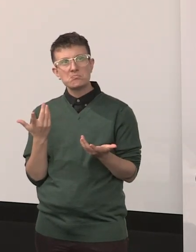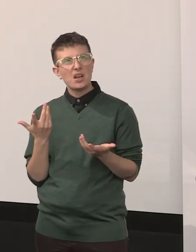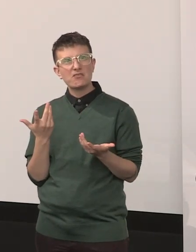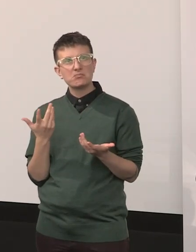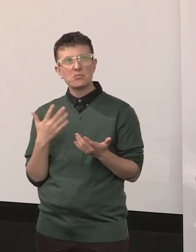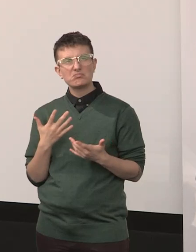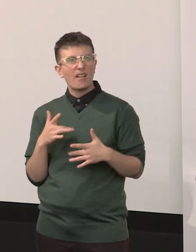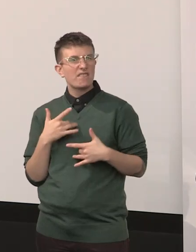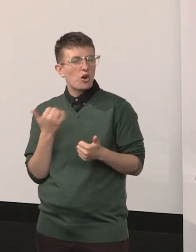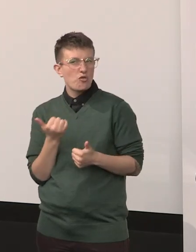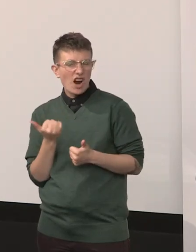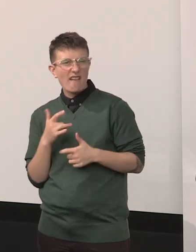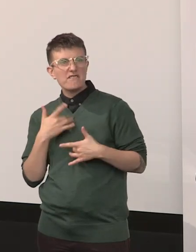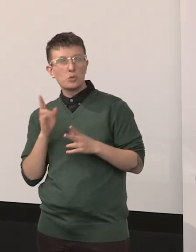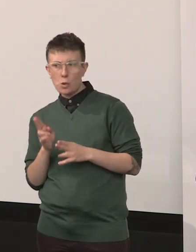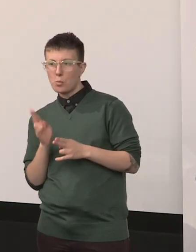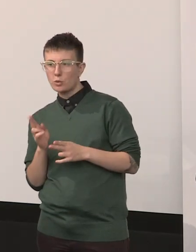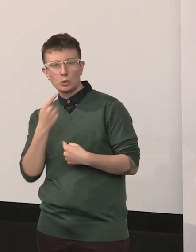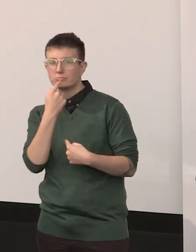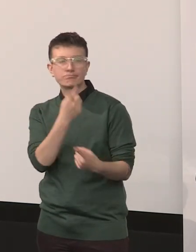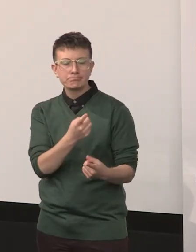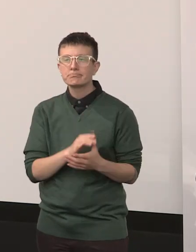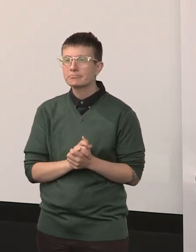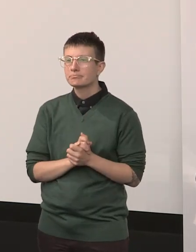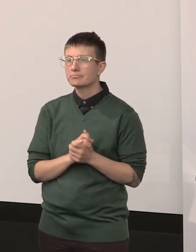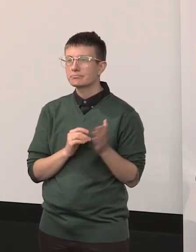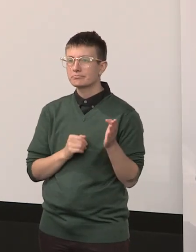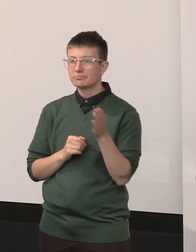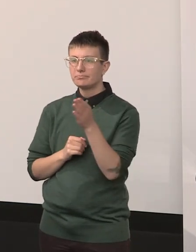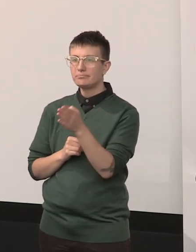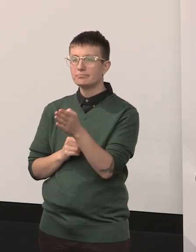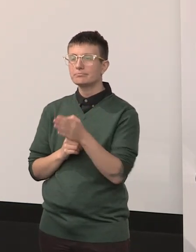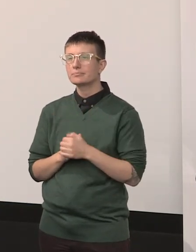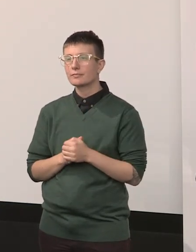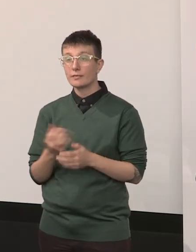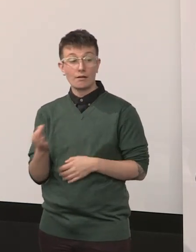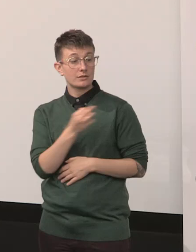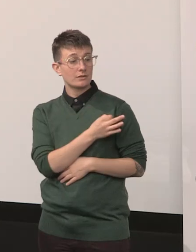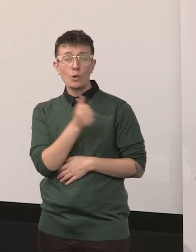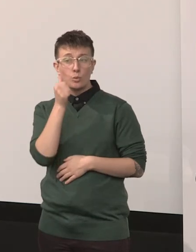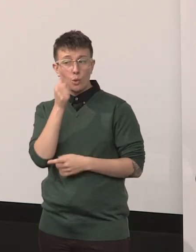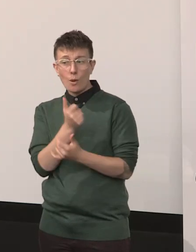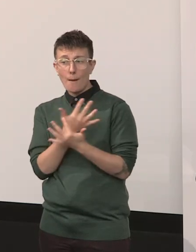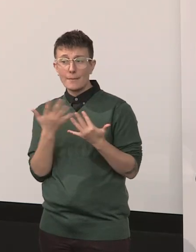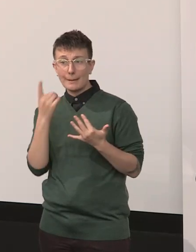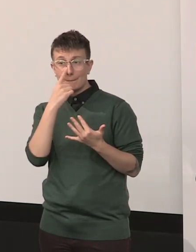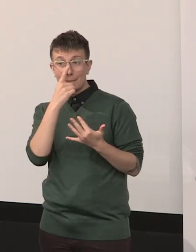she must have just not ascribed anything material to the mild symptoms she had at that time.